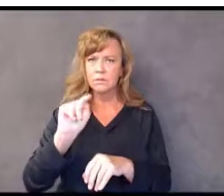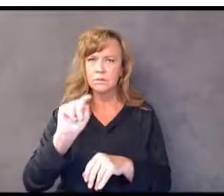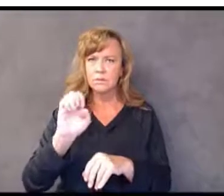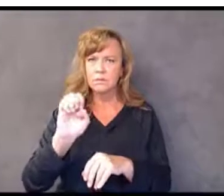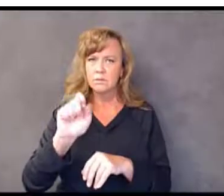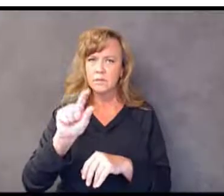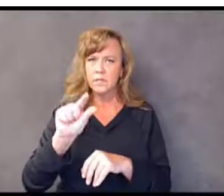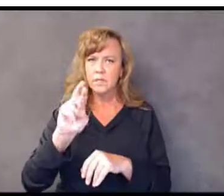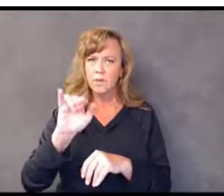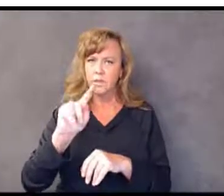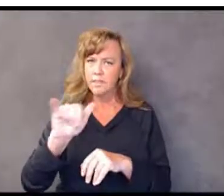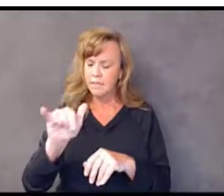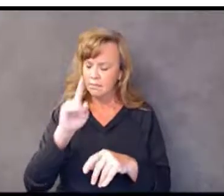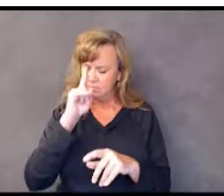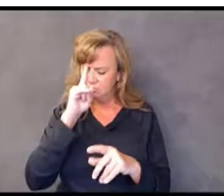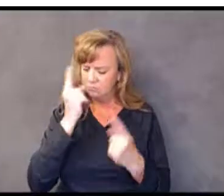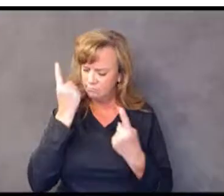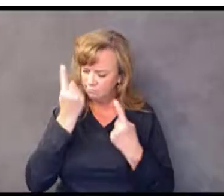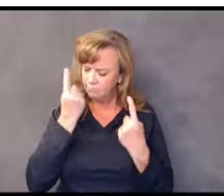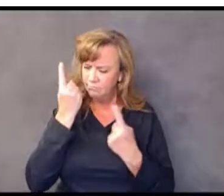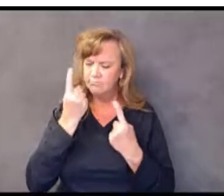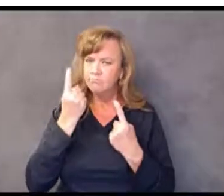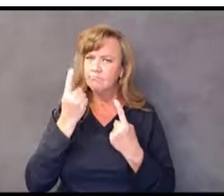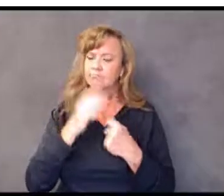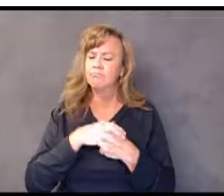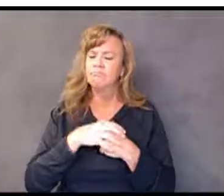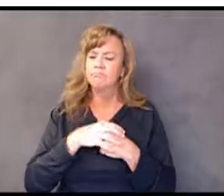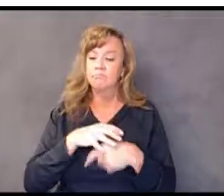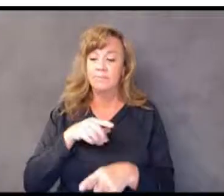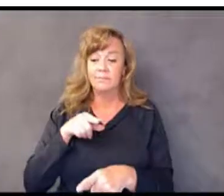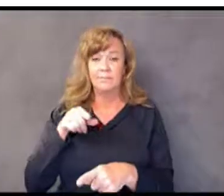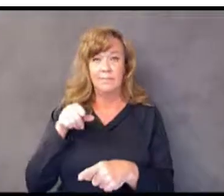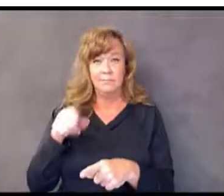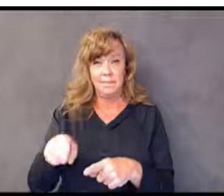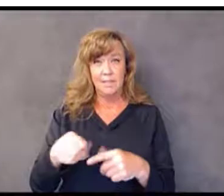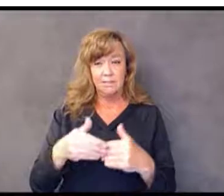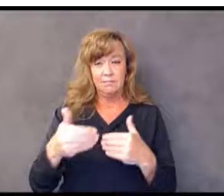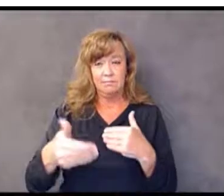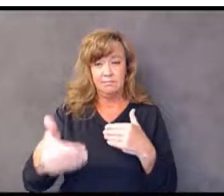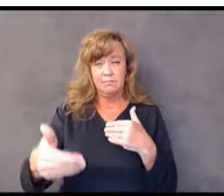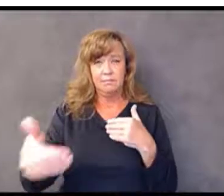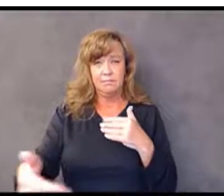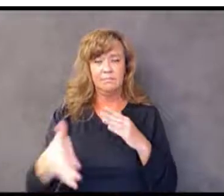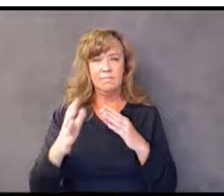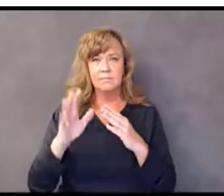The following slides will outline each subtests and the important points to consider prior